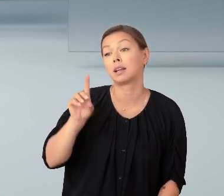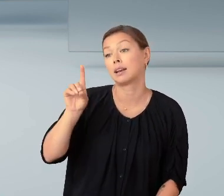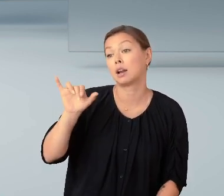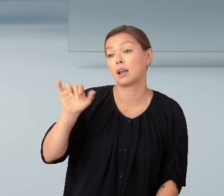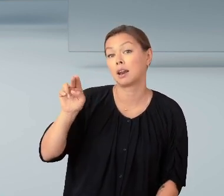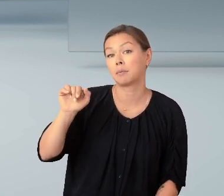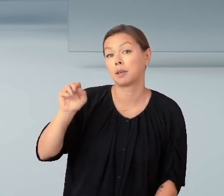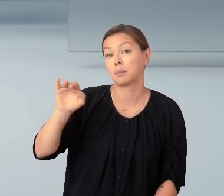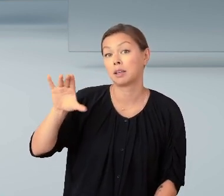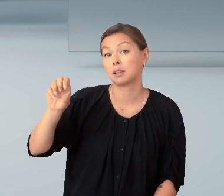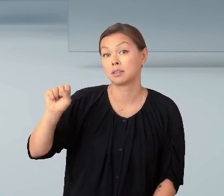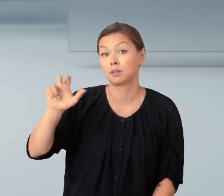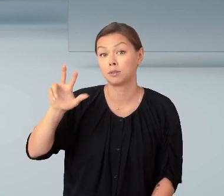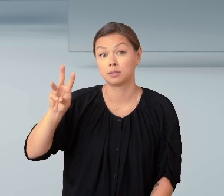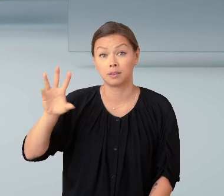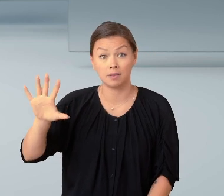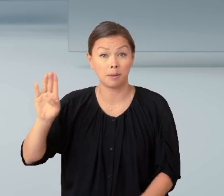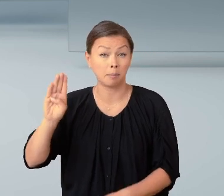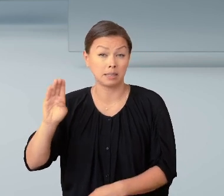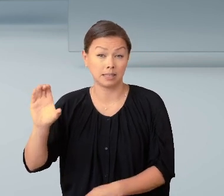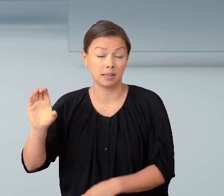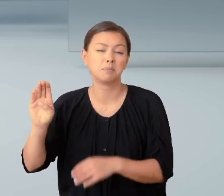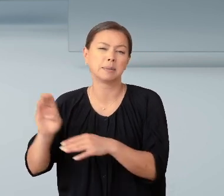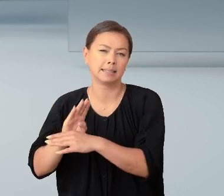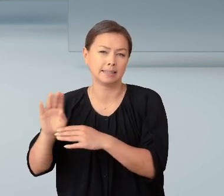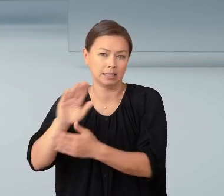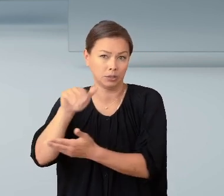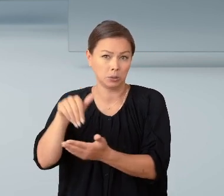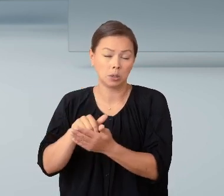Central is also highly flexible. It can be configured to meet the